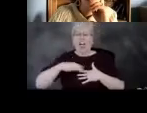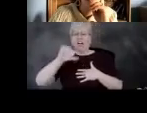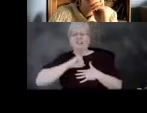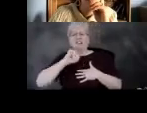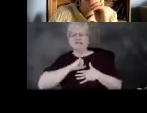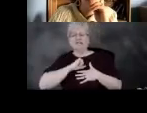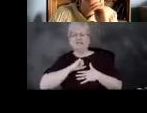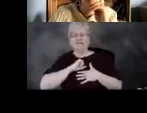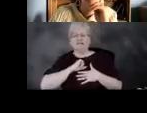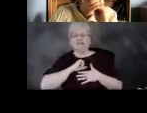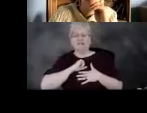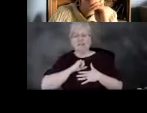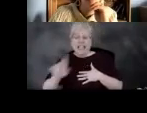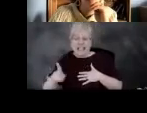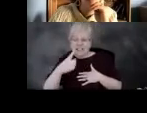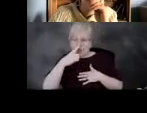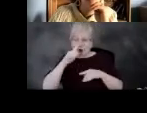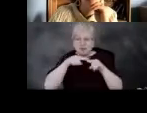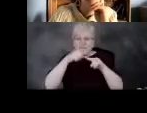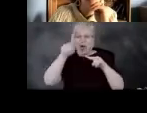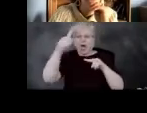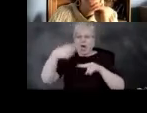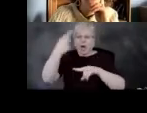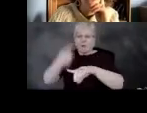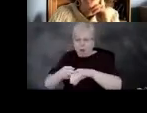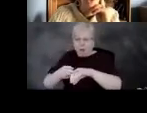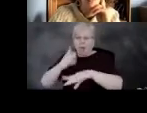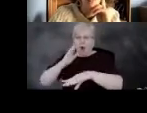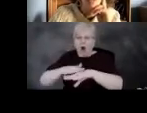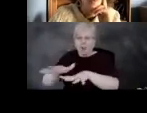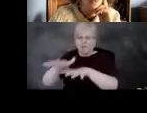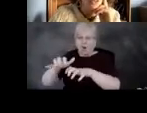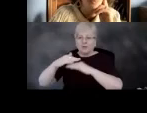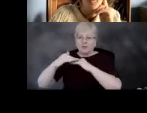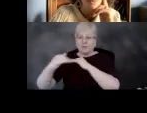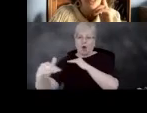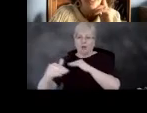a deep sniff. His nose lands on a frozen pond. 17:31:07 .